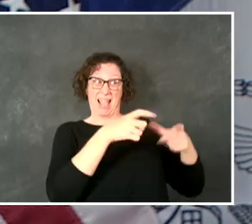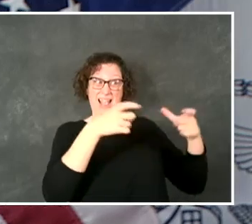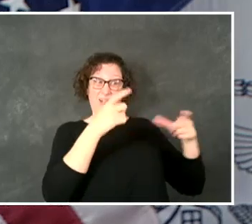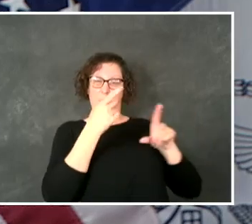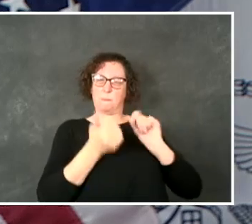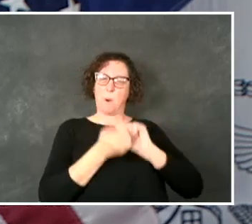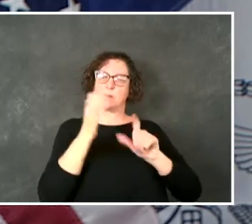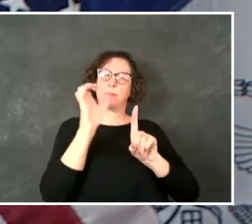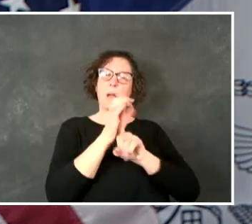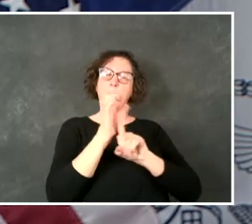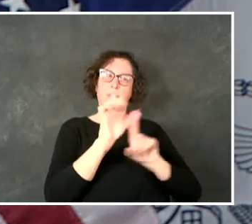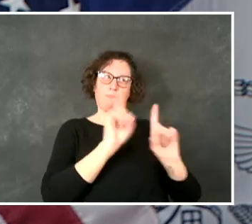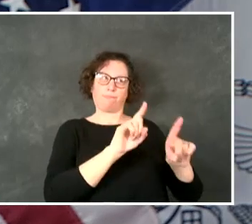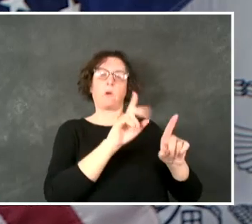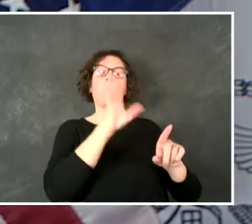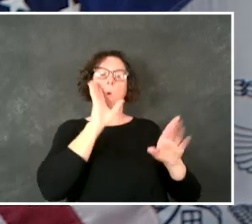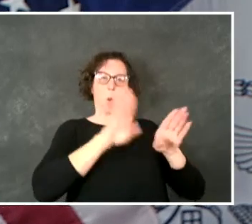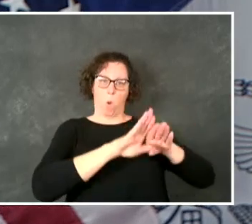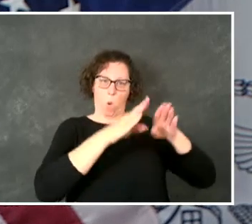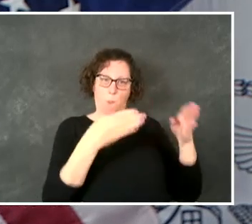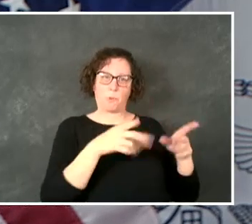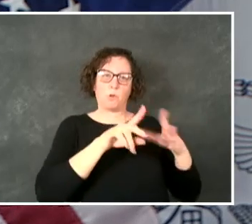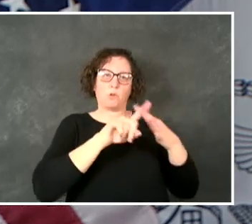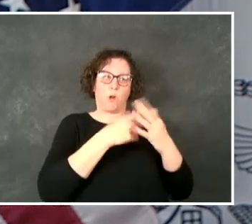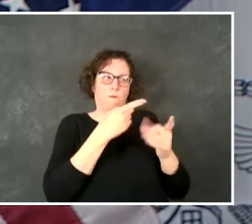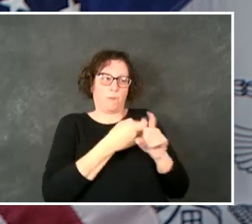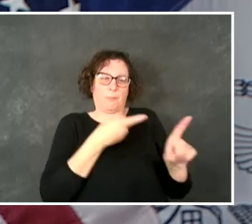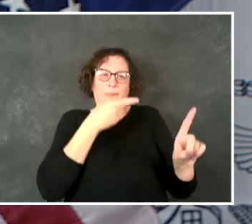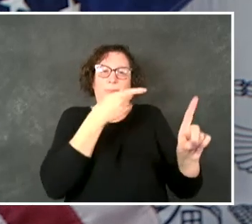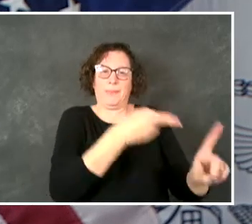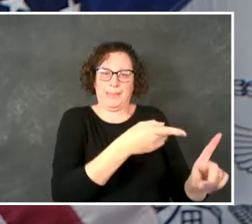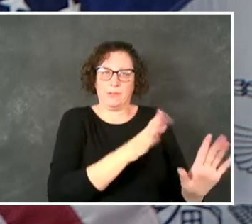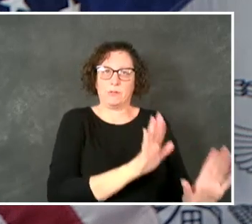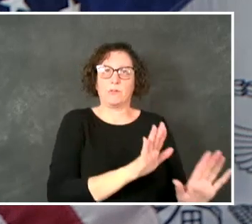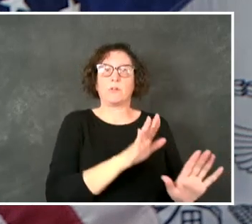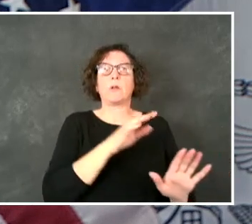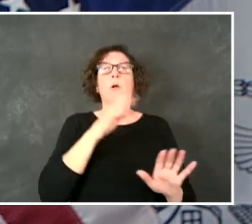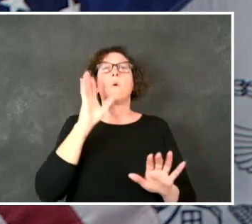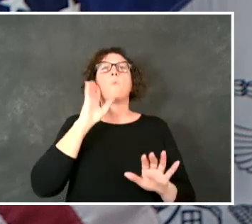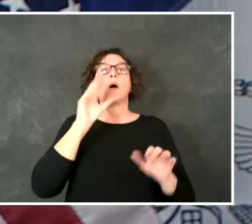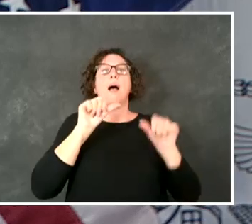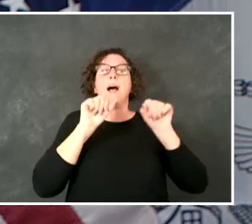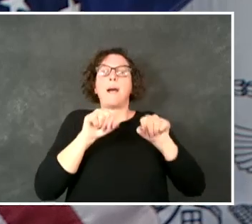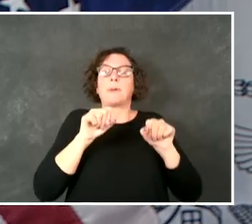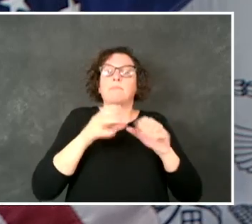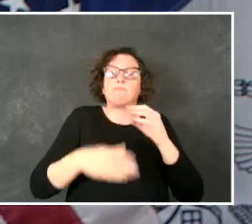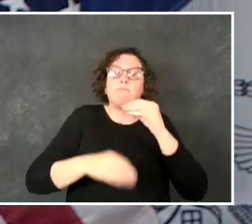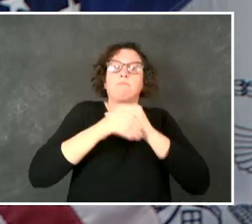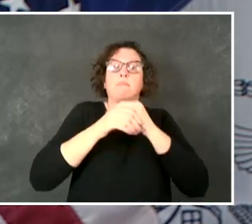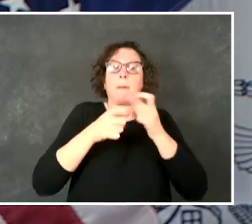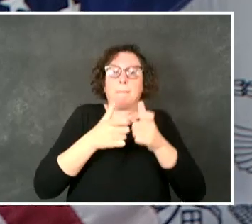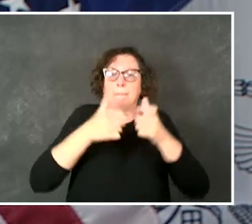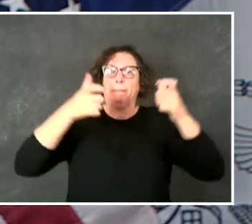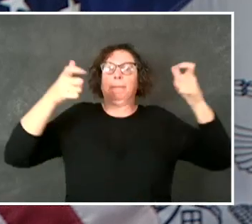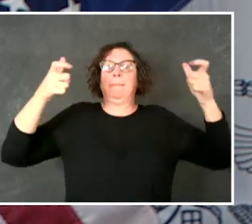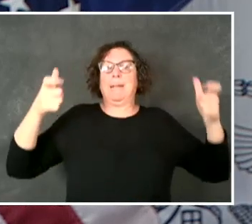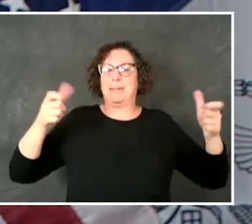THERE AND TRY TO GET THERE FIRST. THAT'S AROUNDT HE PARKS.